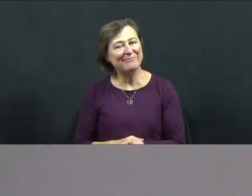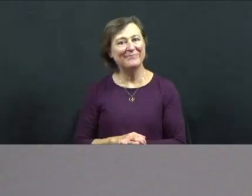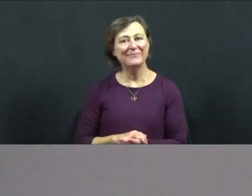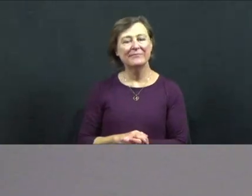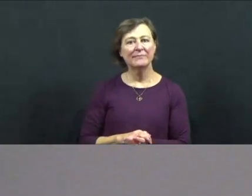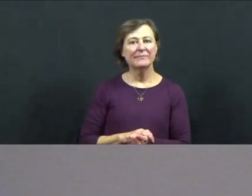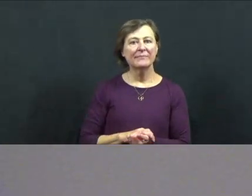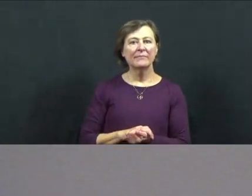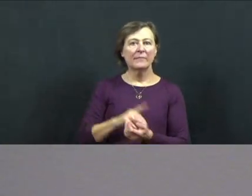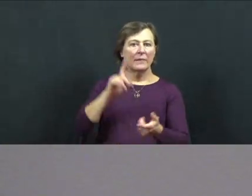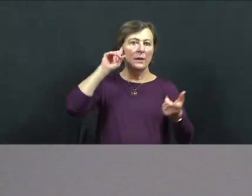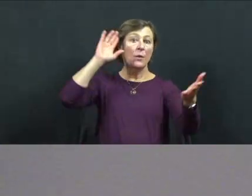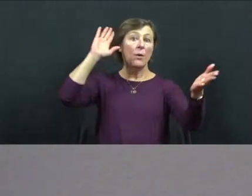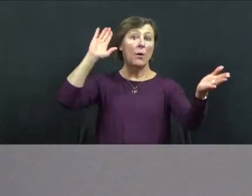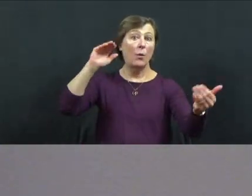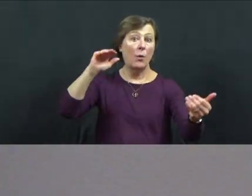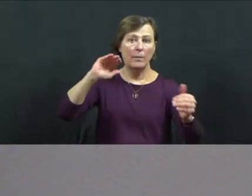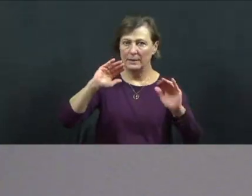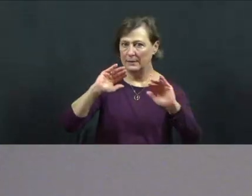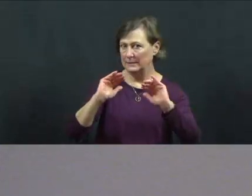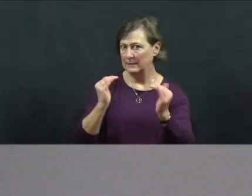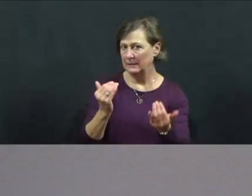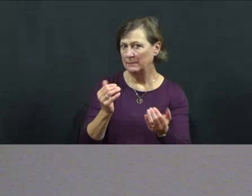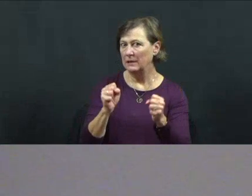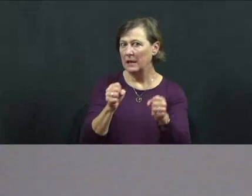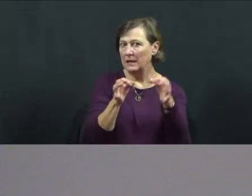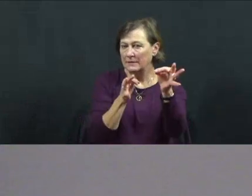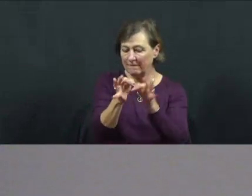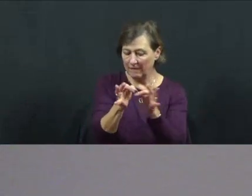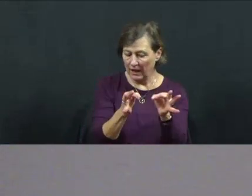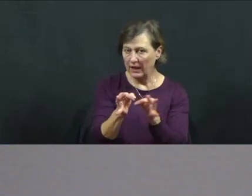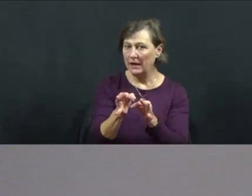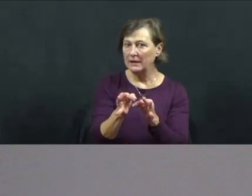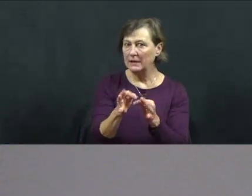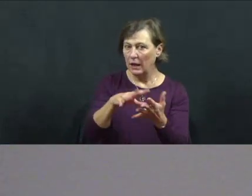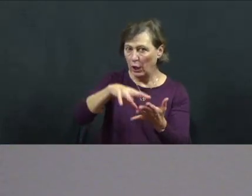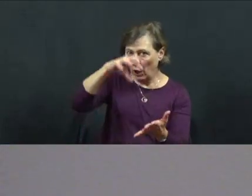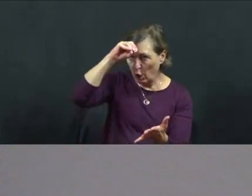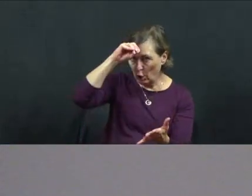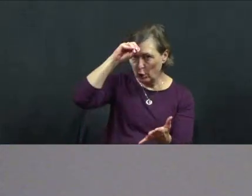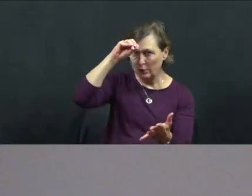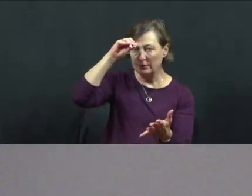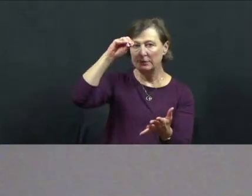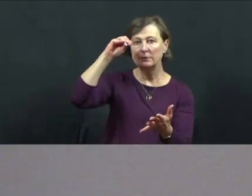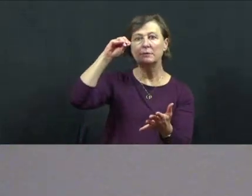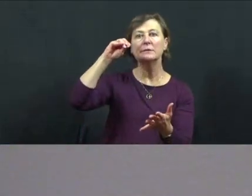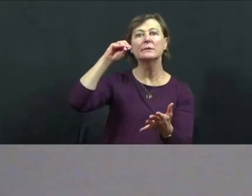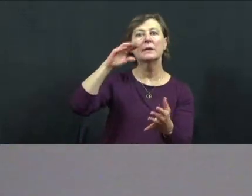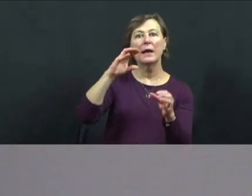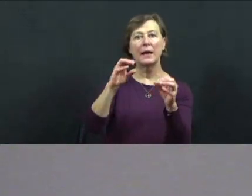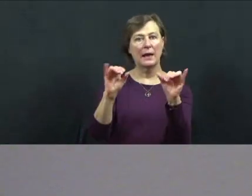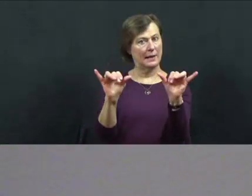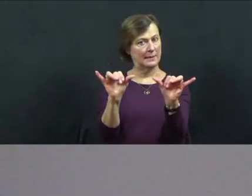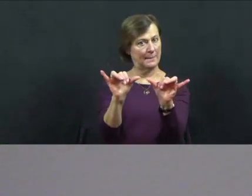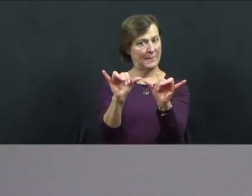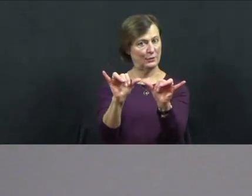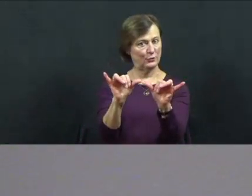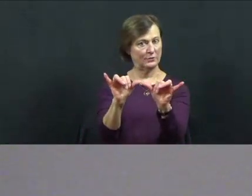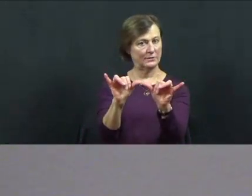Hope, apparently, can be defined, learned, and measured.